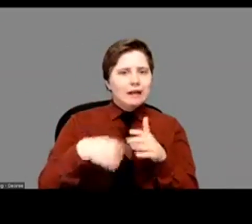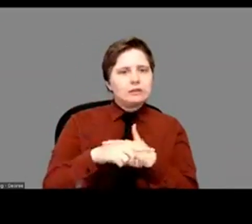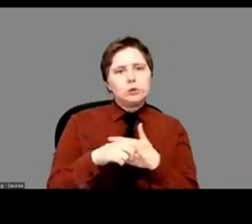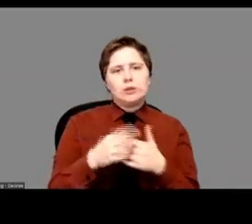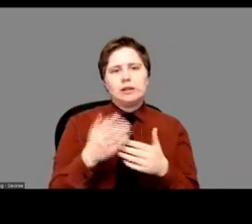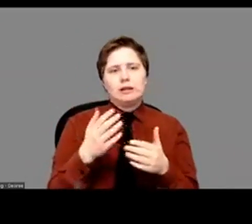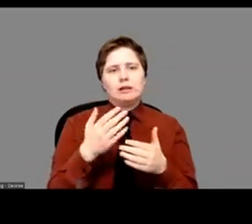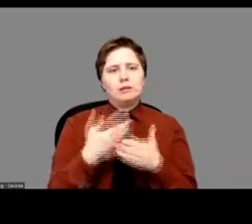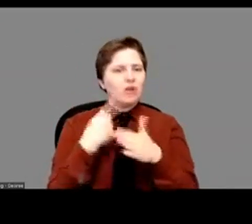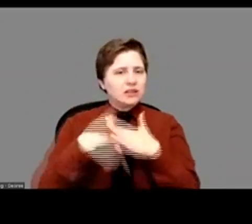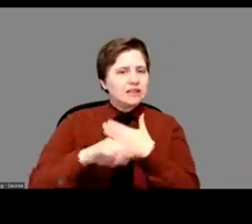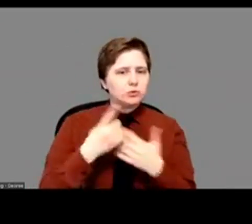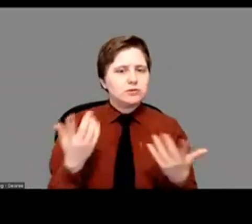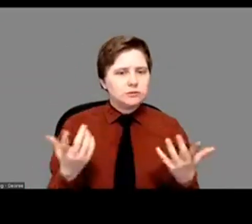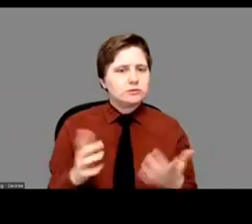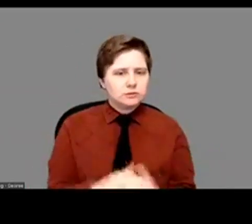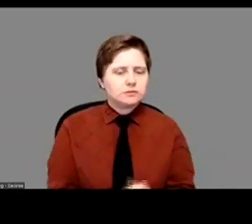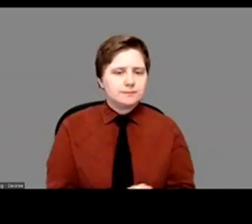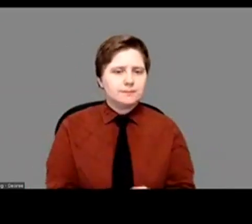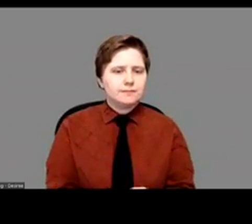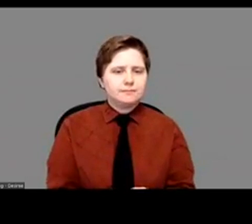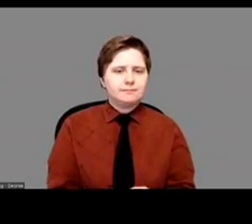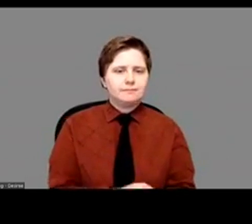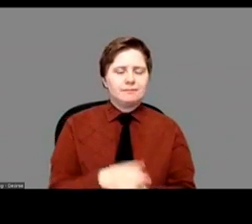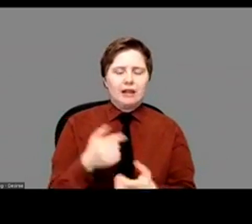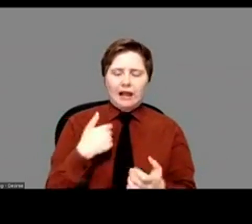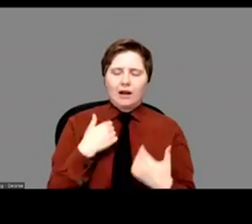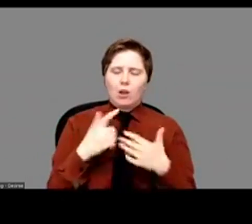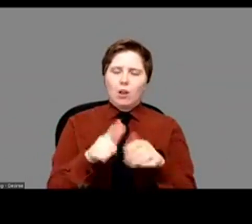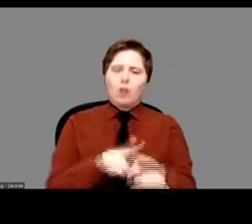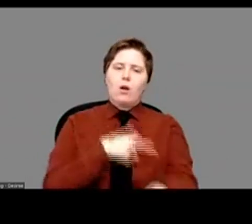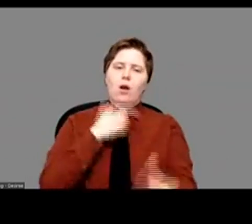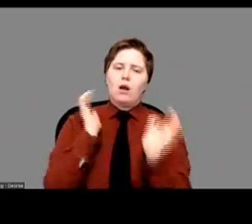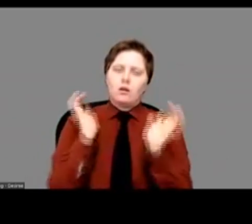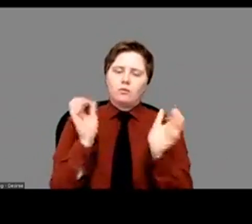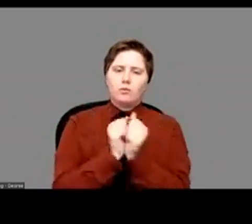So I had a long conversation with the Health Department yesterday.